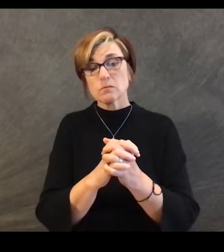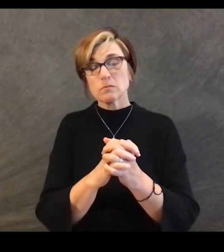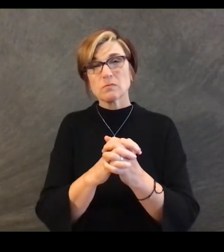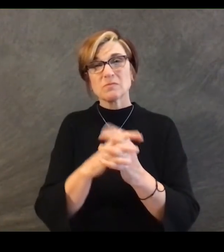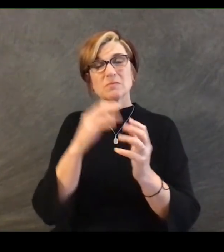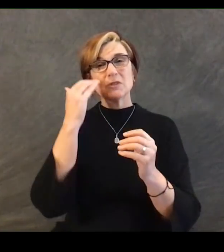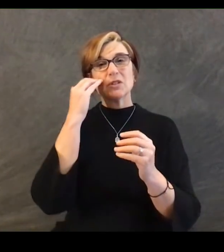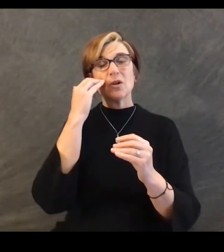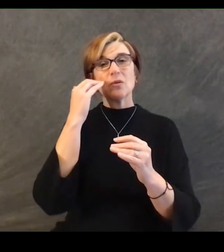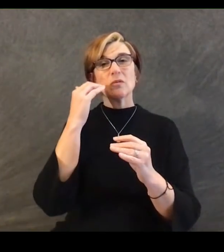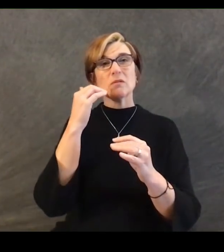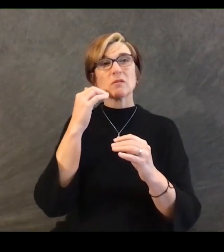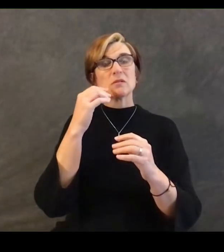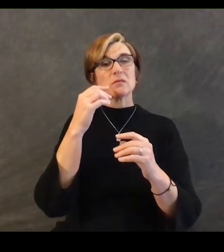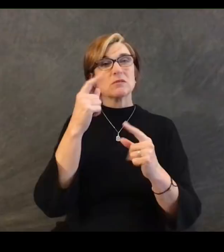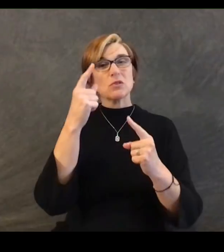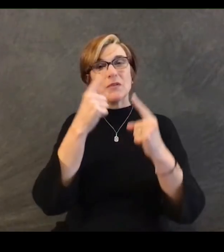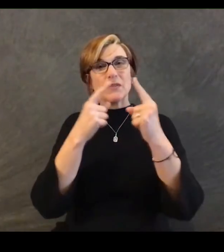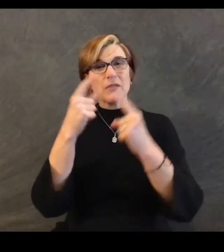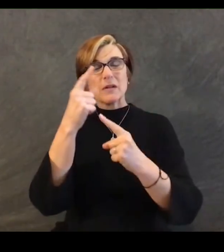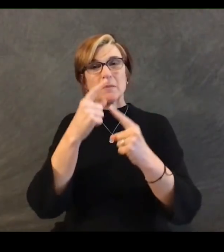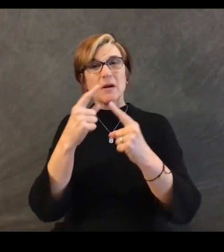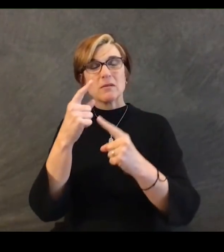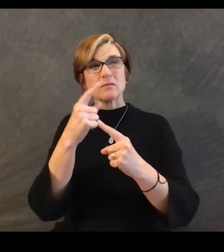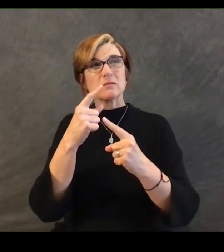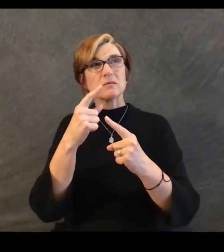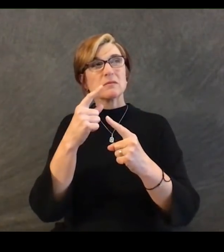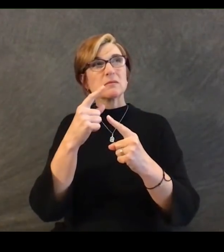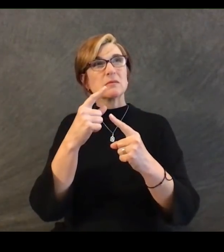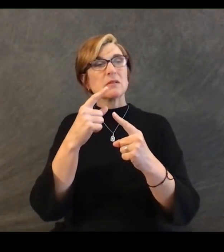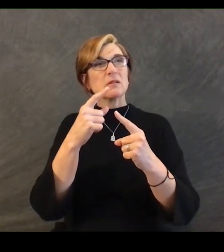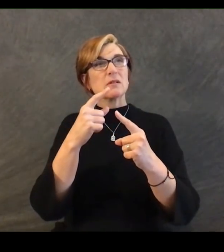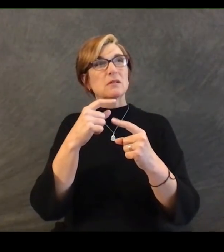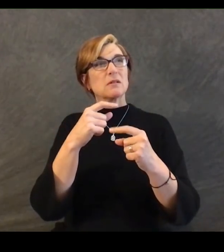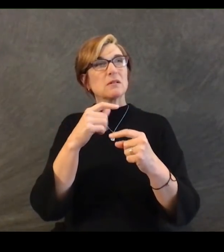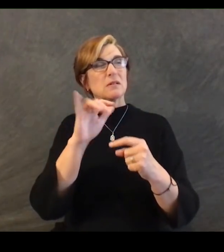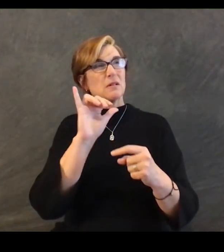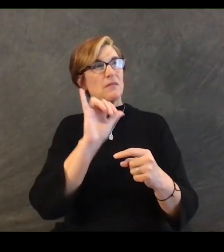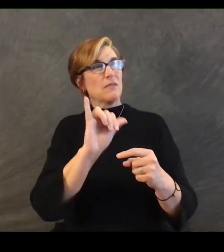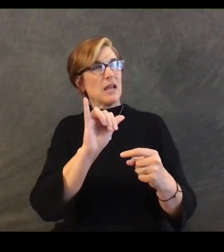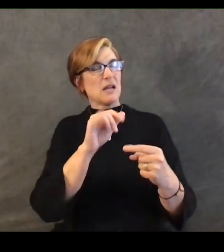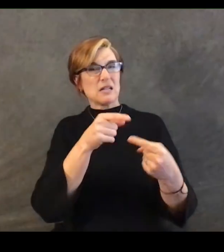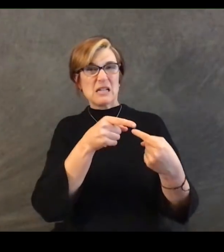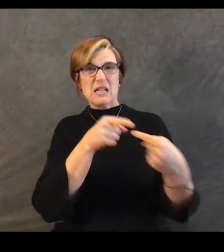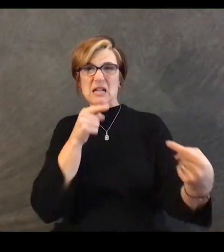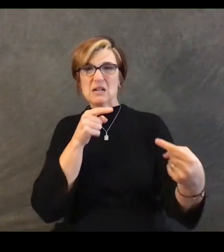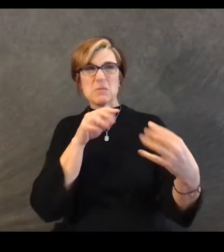this invisible enemy it's it's incredible I was watching last night